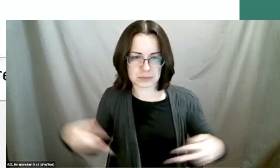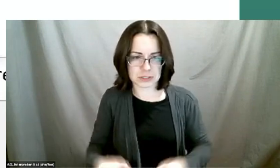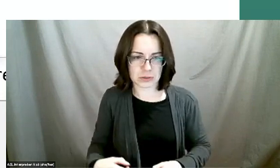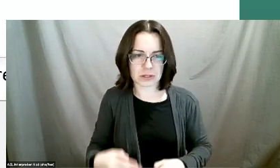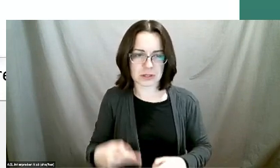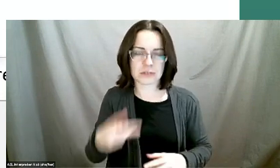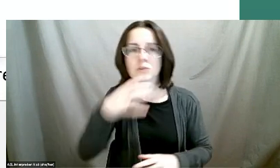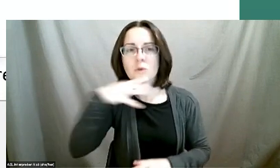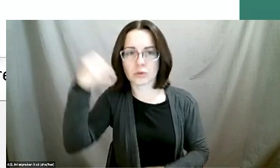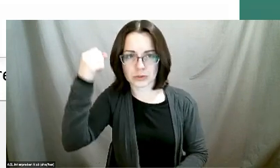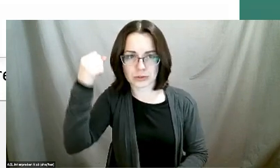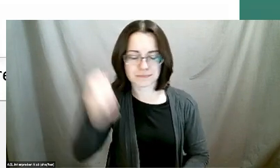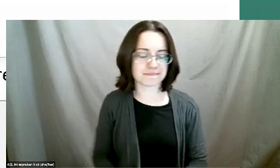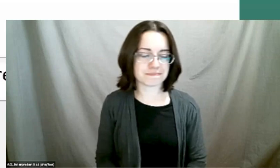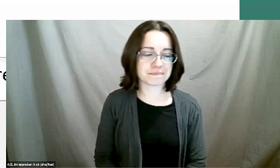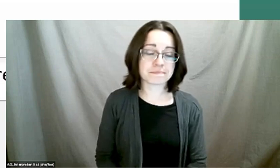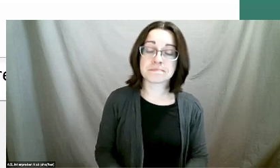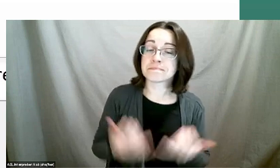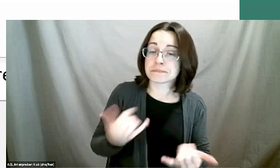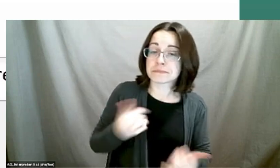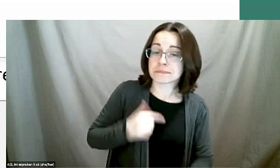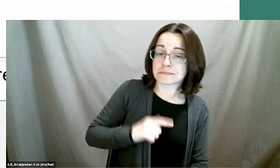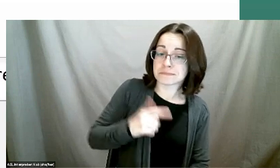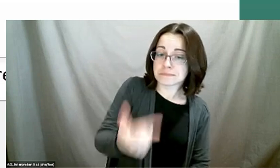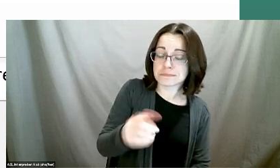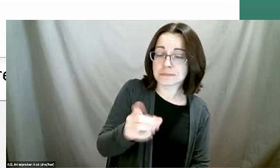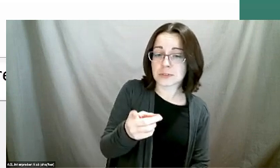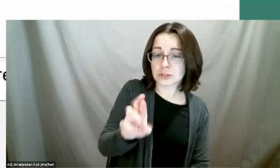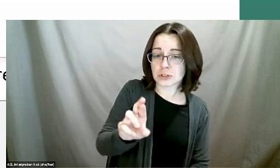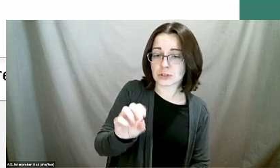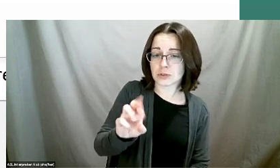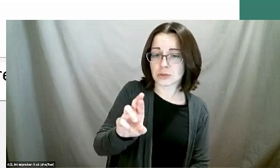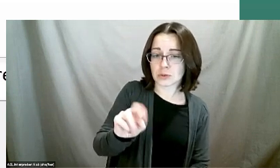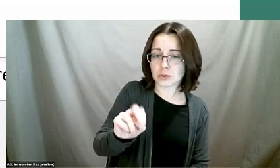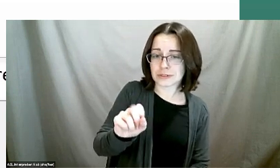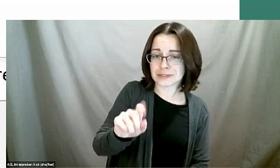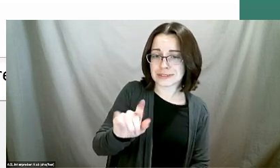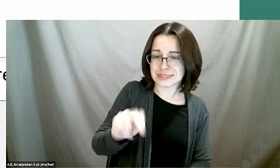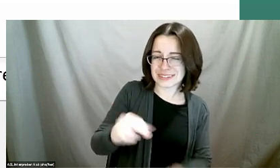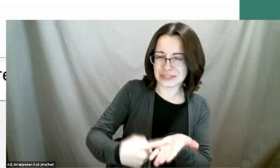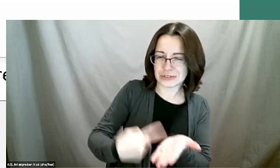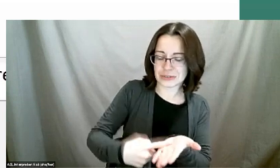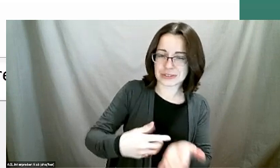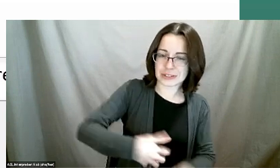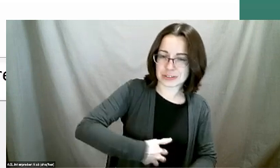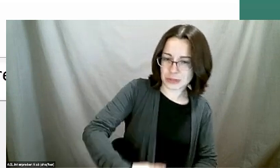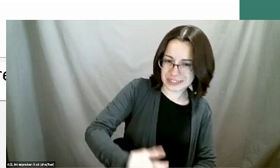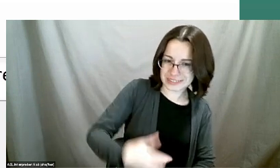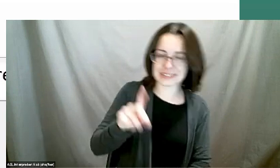Orenstein now to talk about pregnancy and disability. Hi. Thank you very much.